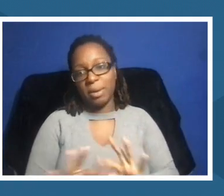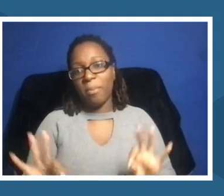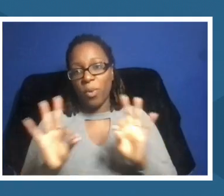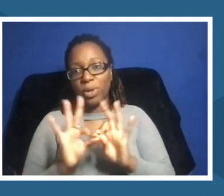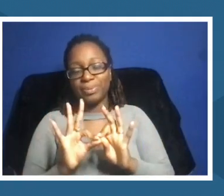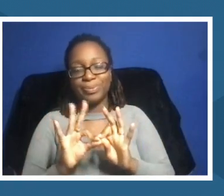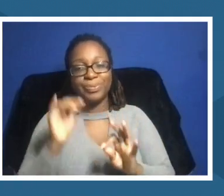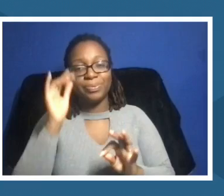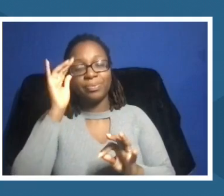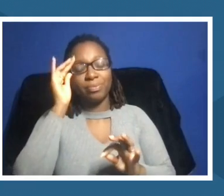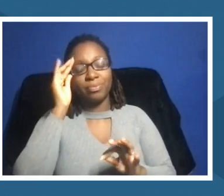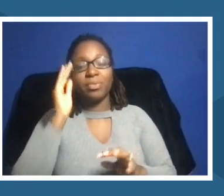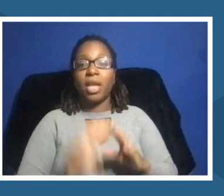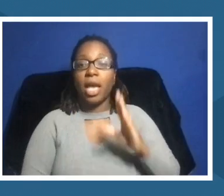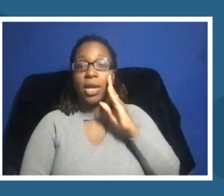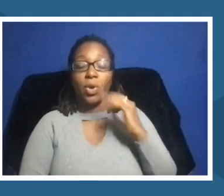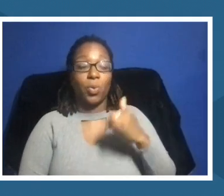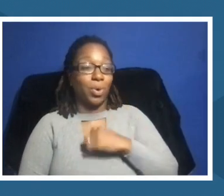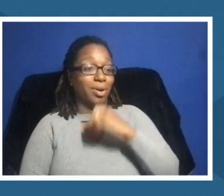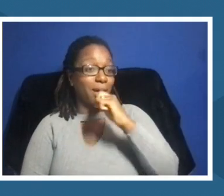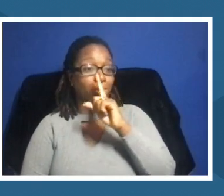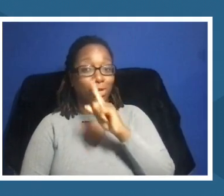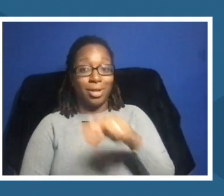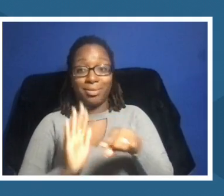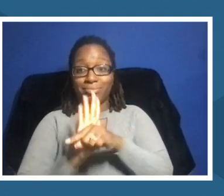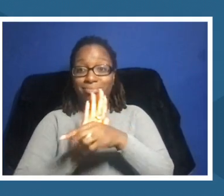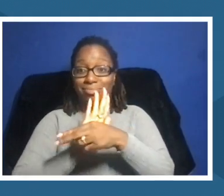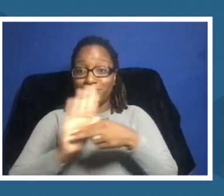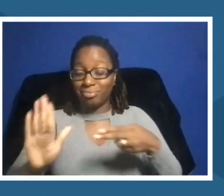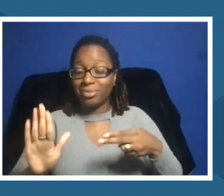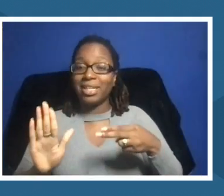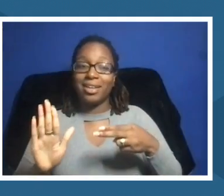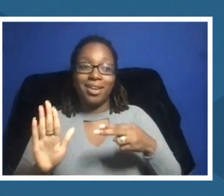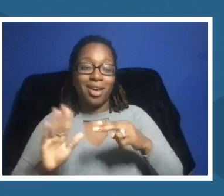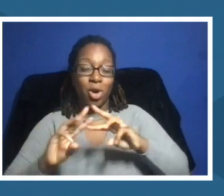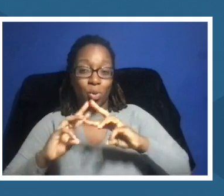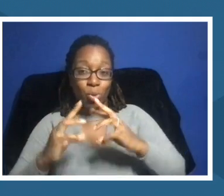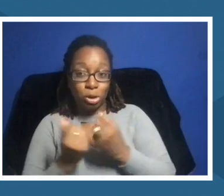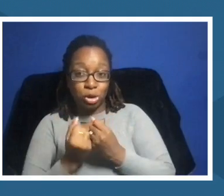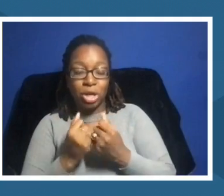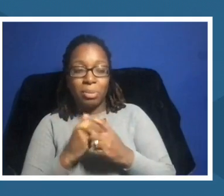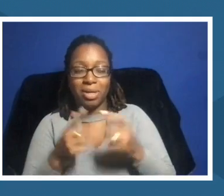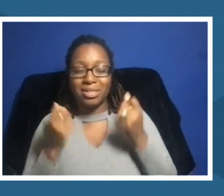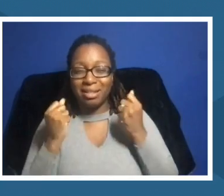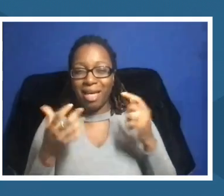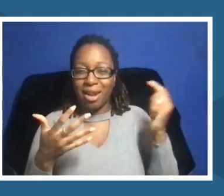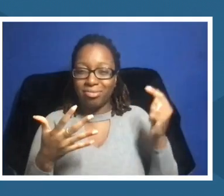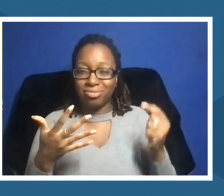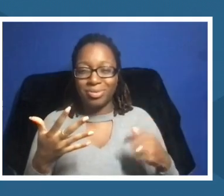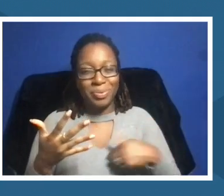stereotype series there's so much that we haven't covered and so i think um